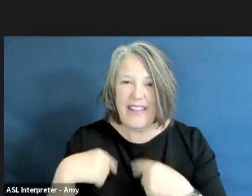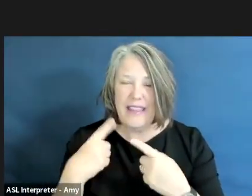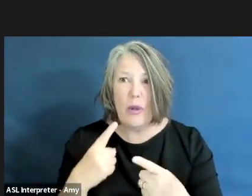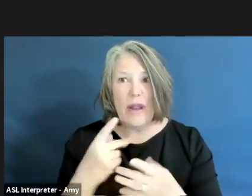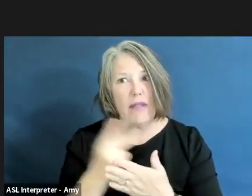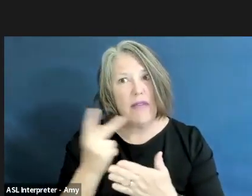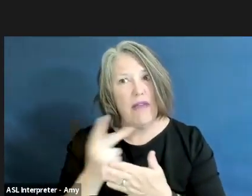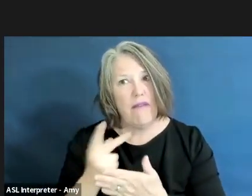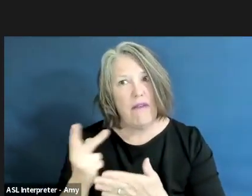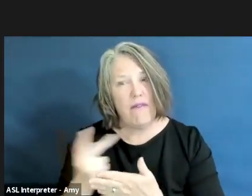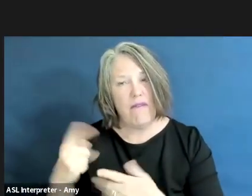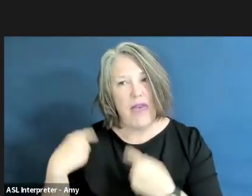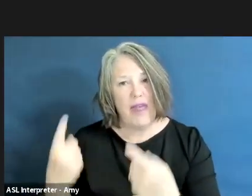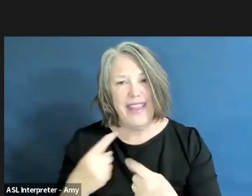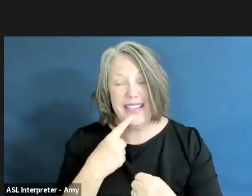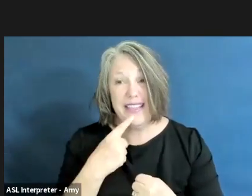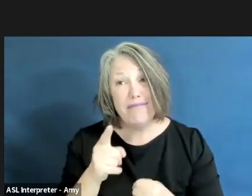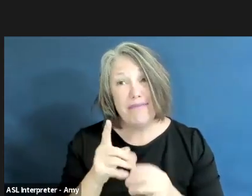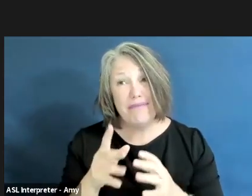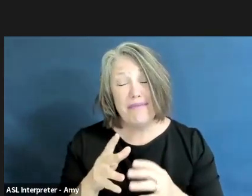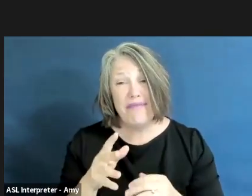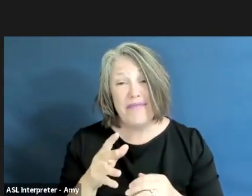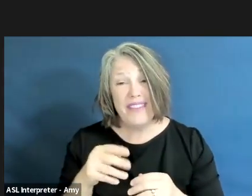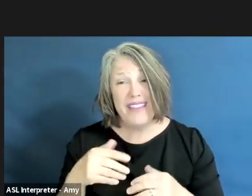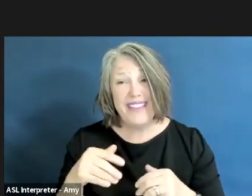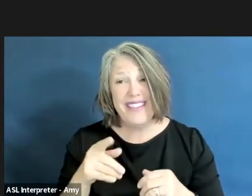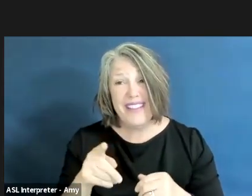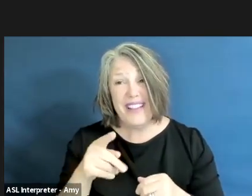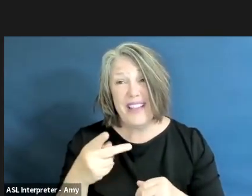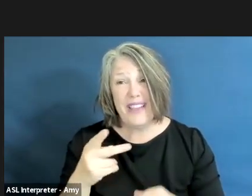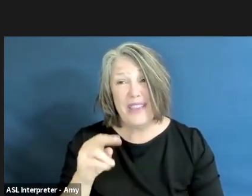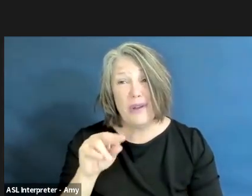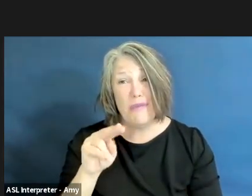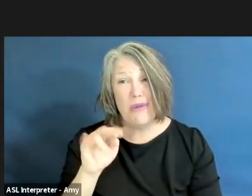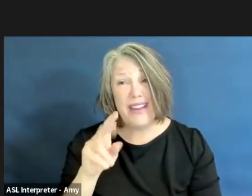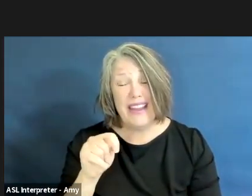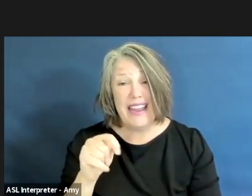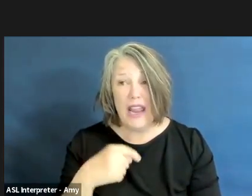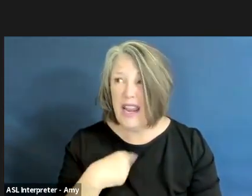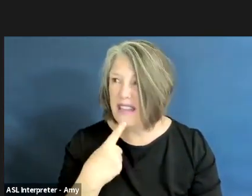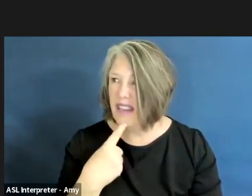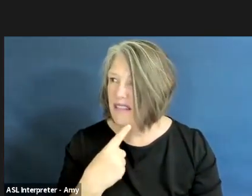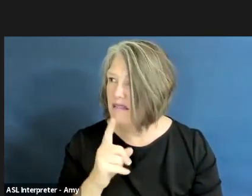And he said, You're pregnant. And in my incredible eloquence, I said, Really?